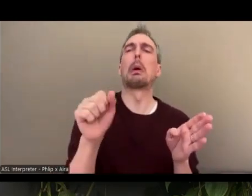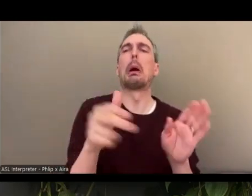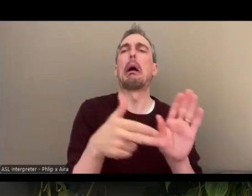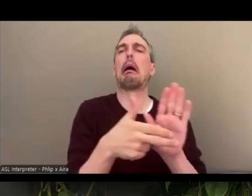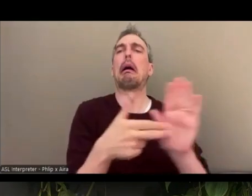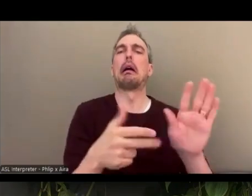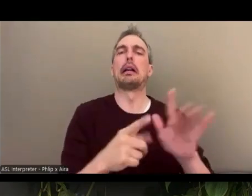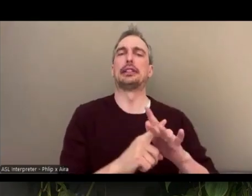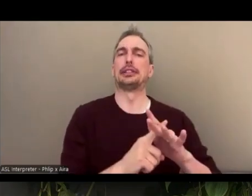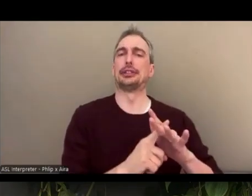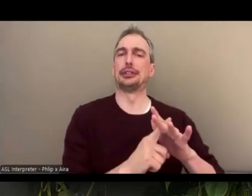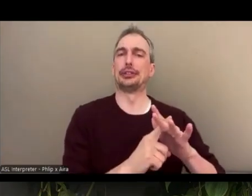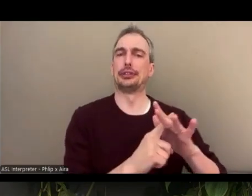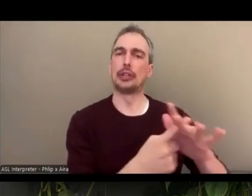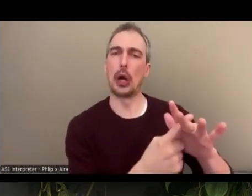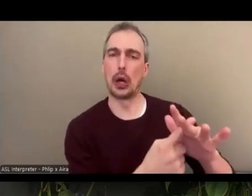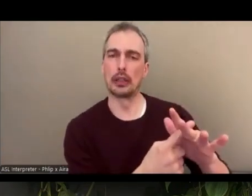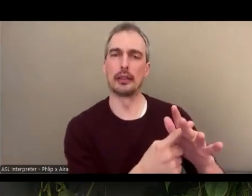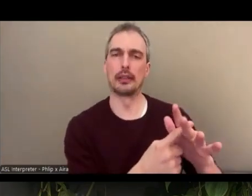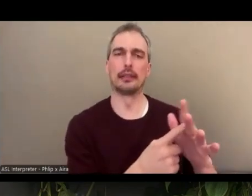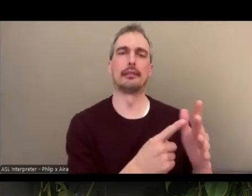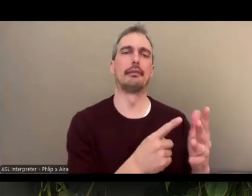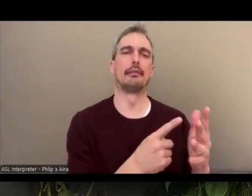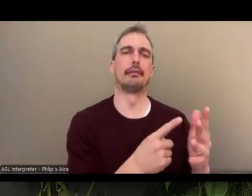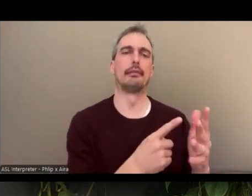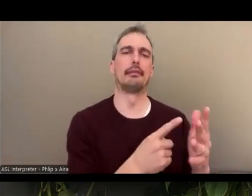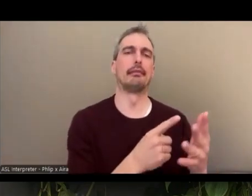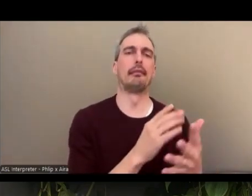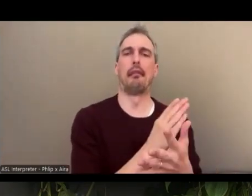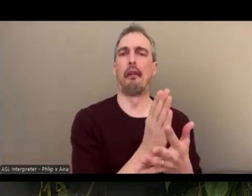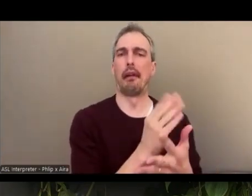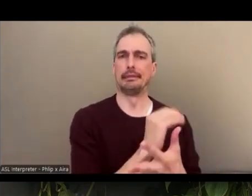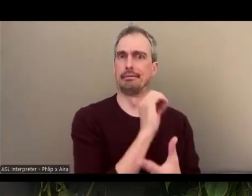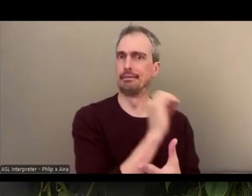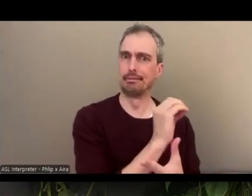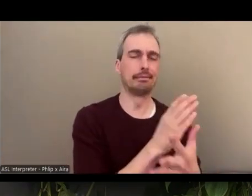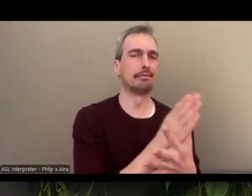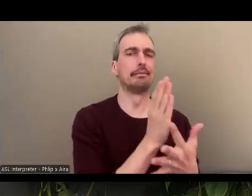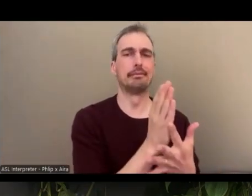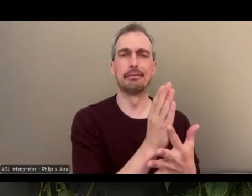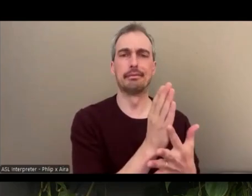If you usually but inconsistently consider some subset of disability